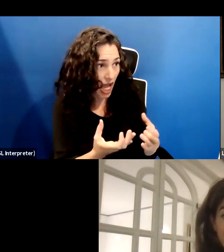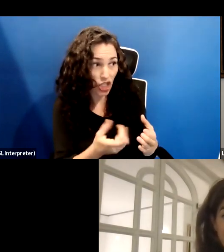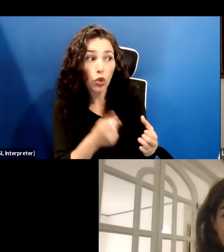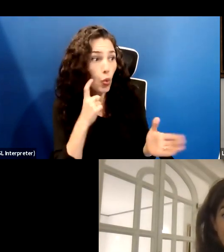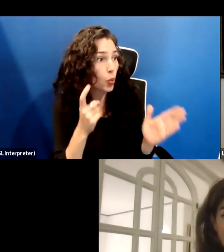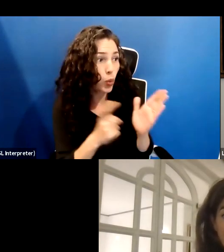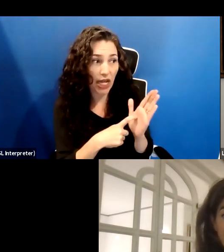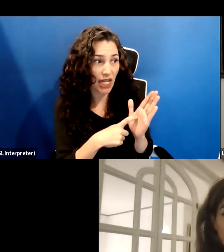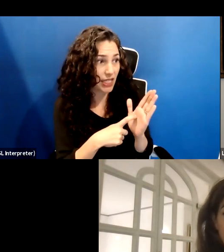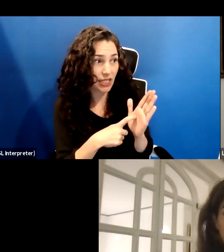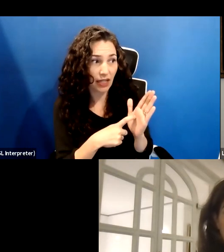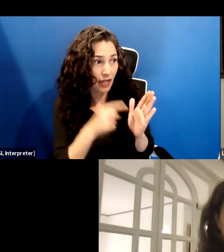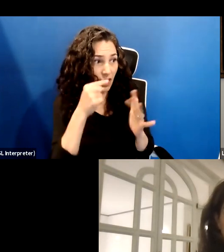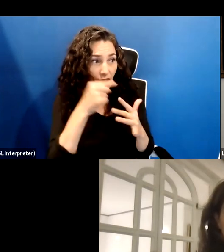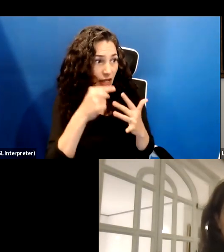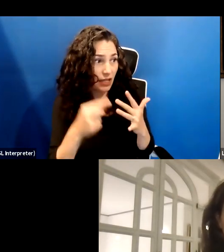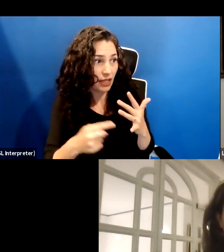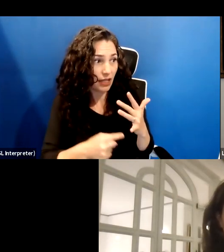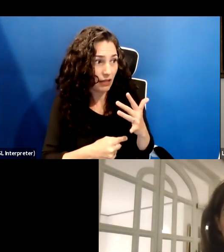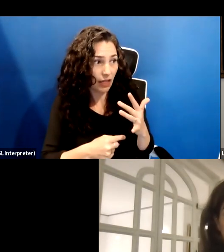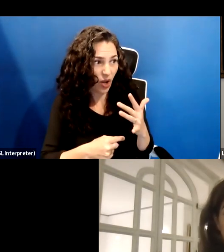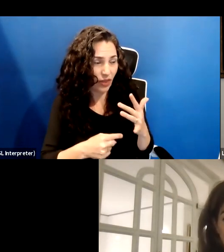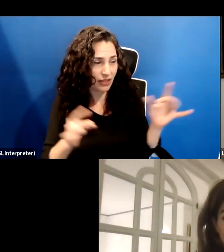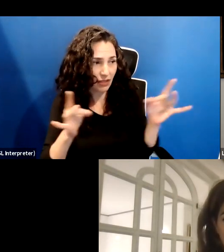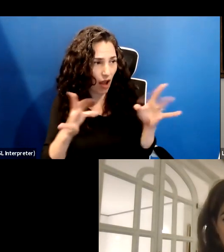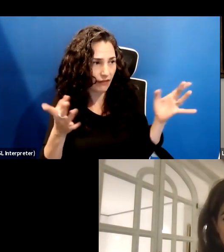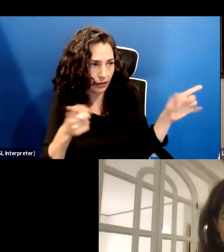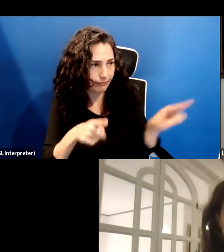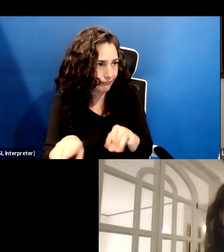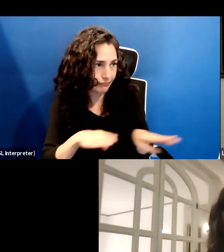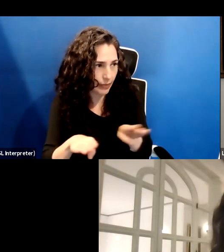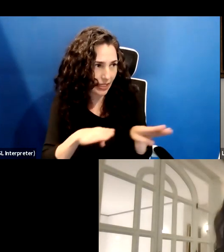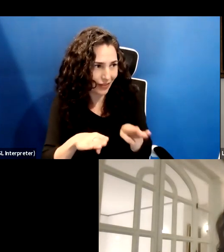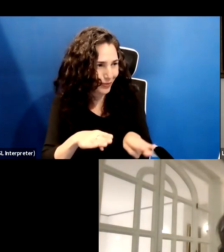That was the, you know, some of this kind of very salacious stuff that was happening but,